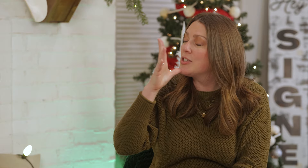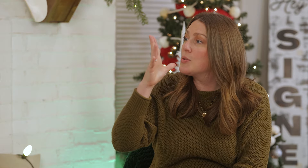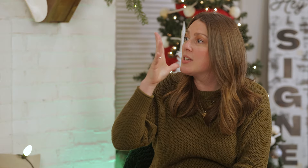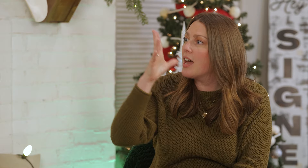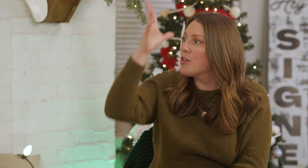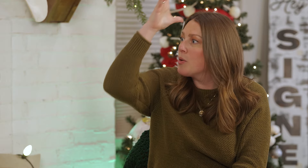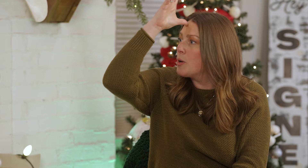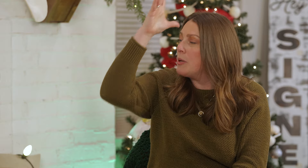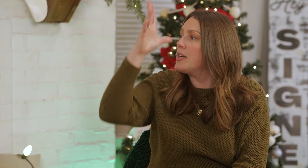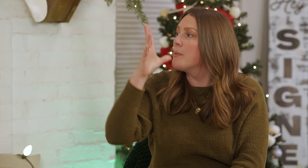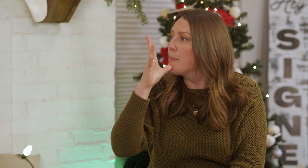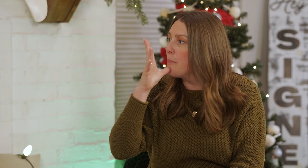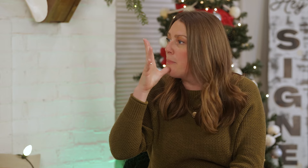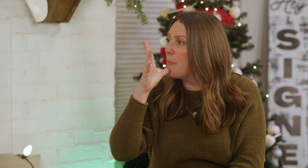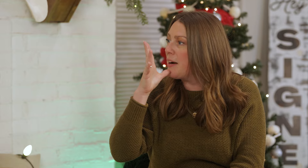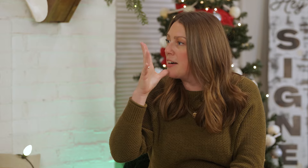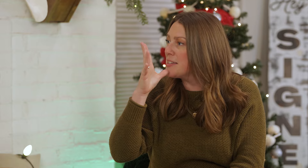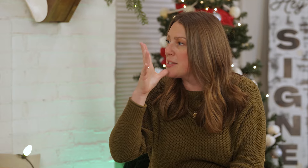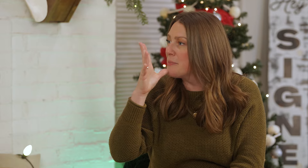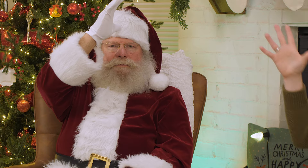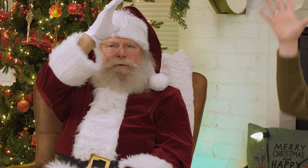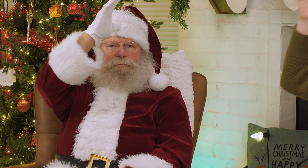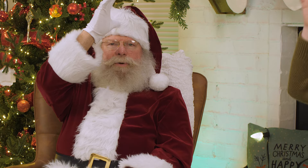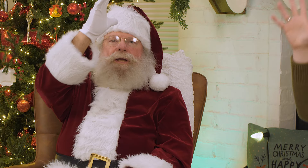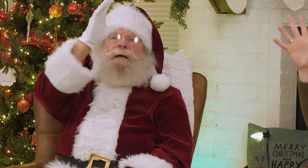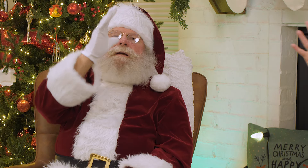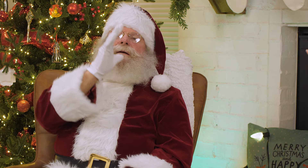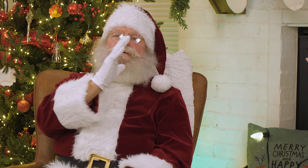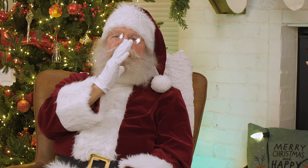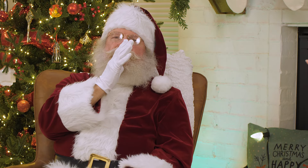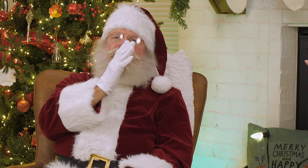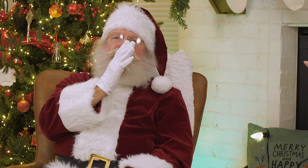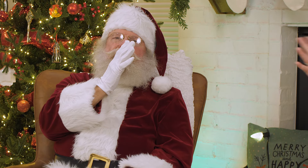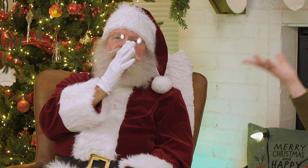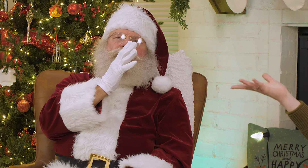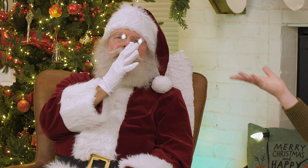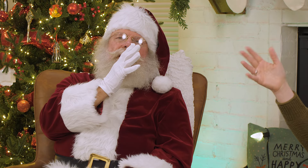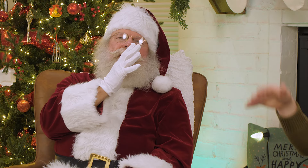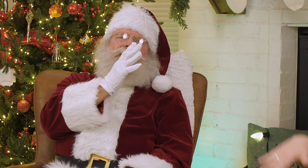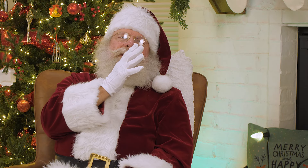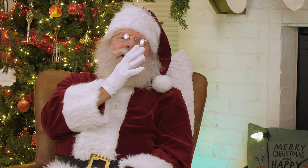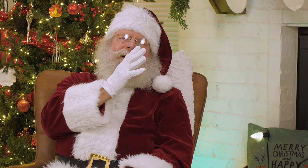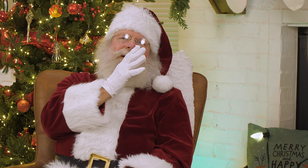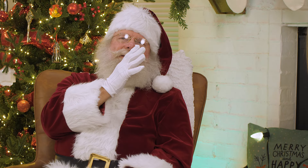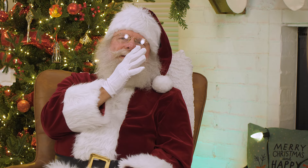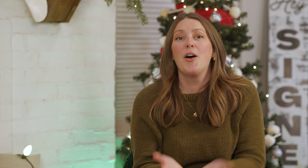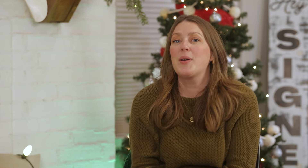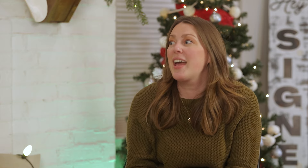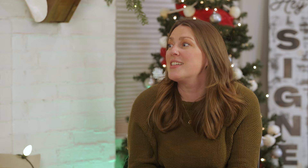And so together it would be parents. Parents? how nice. Okay.